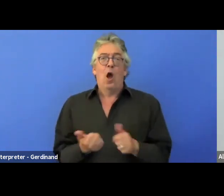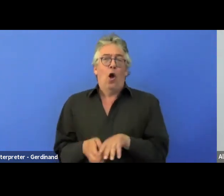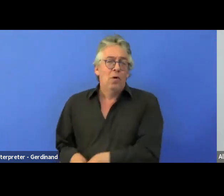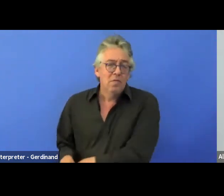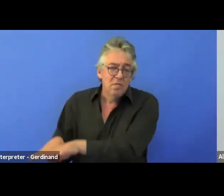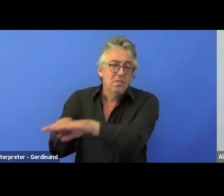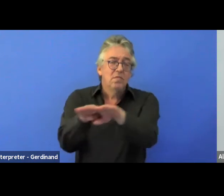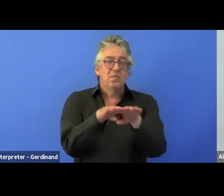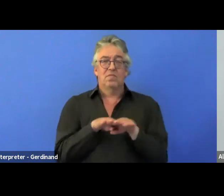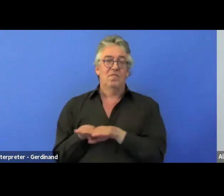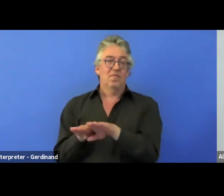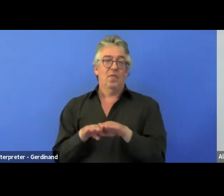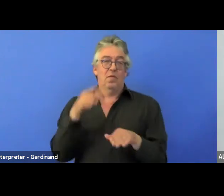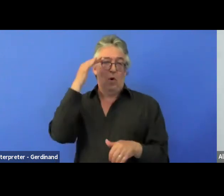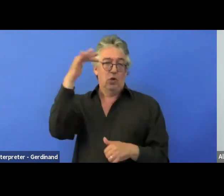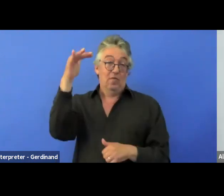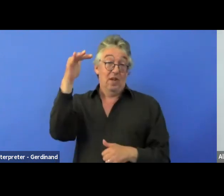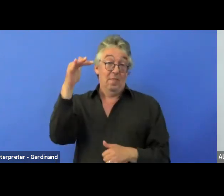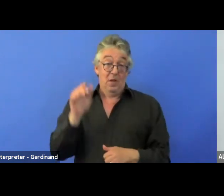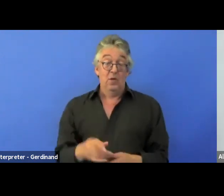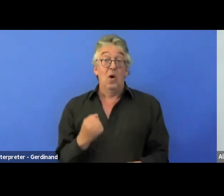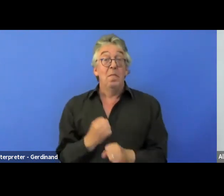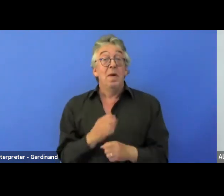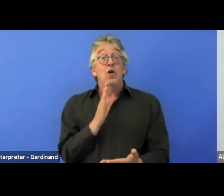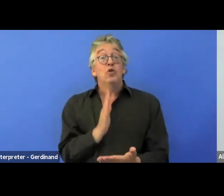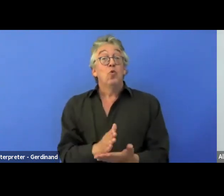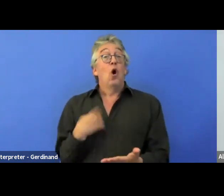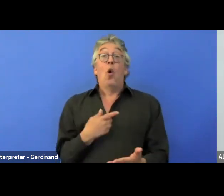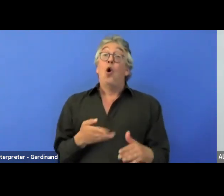to ensure the rights, the accessibility being one of them,